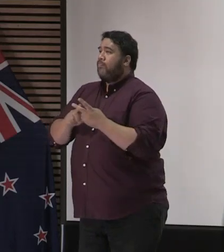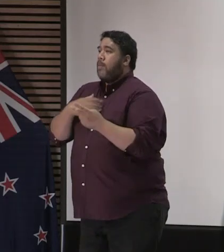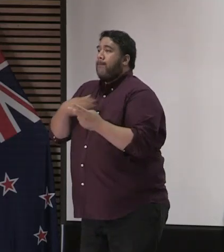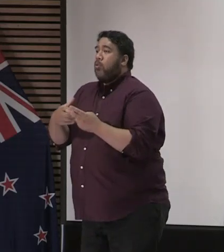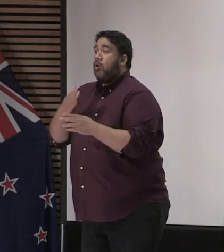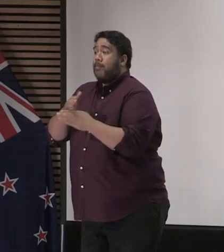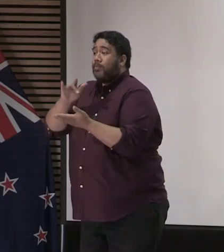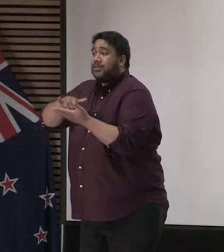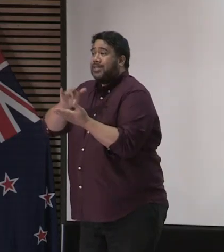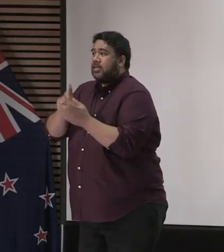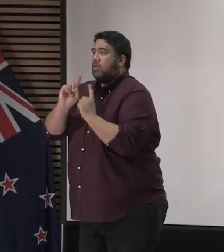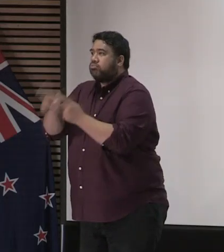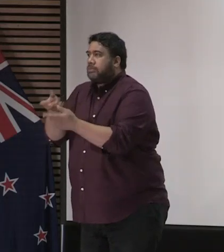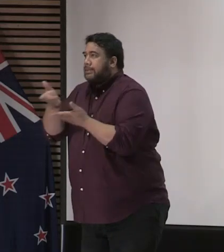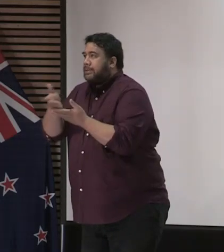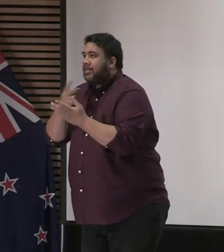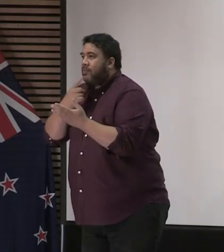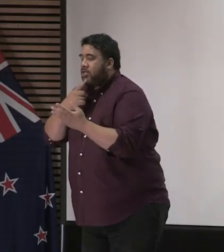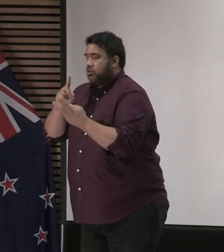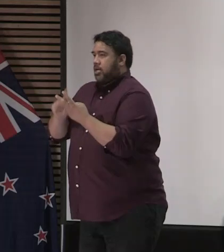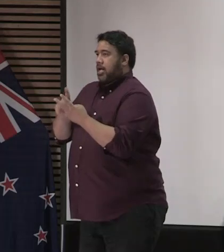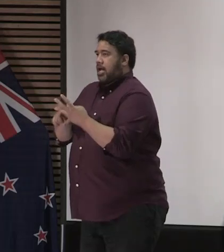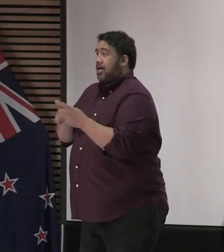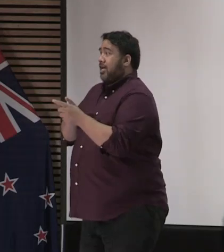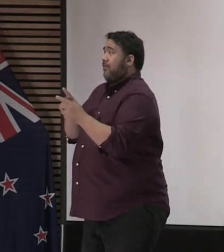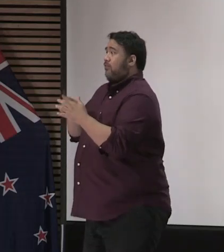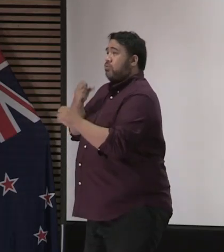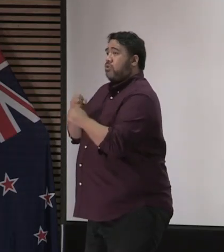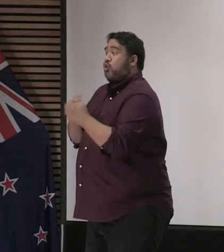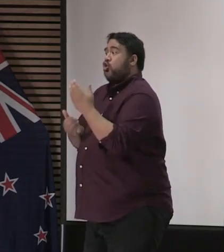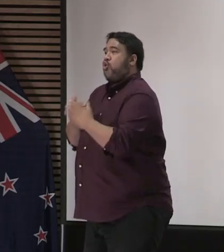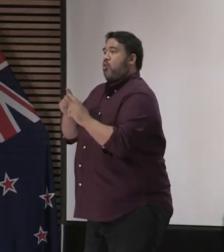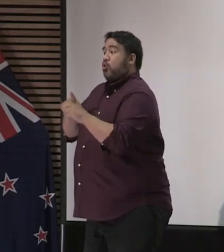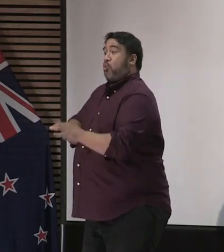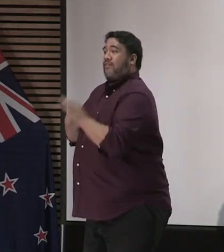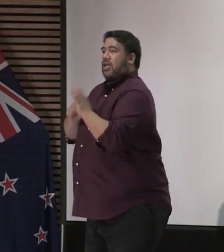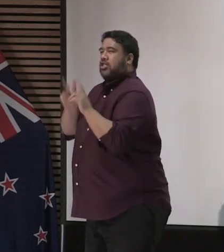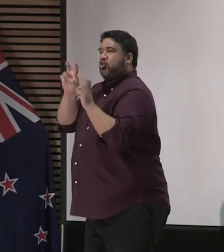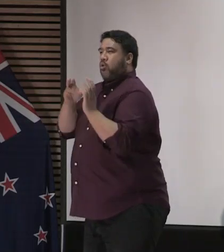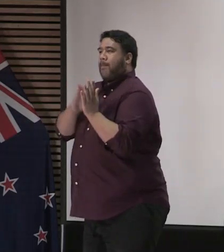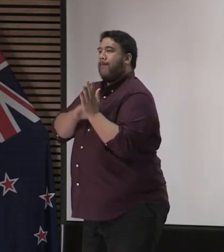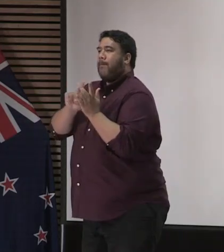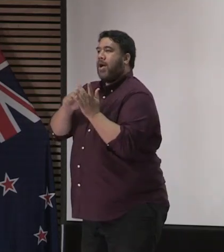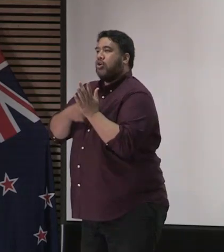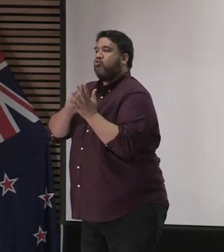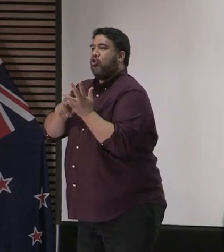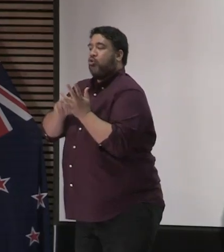businesses, including an online job platform to keep workers and companies connected, extra employment